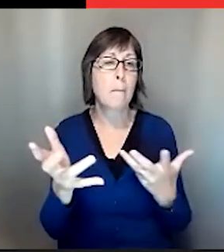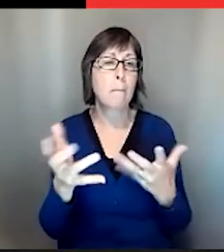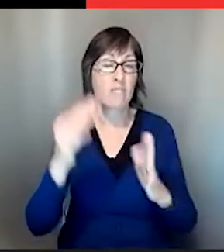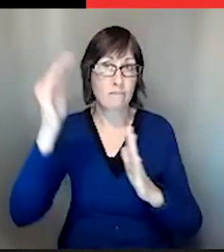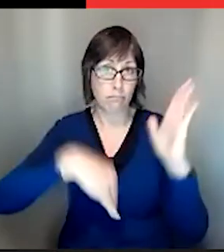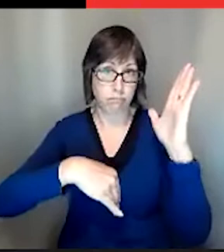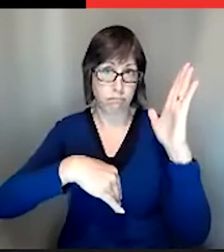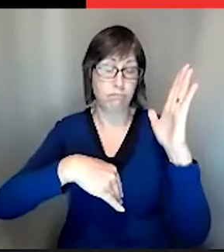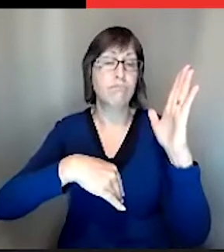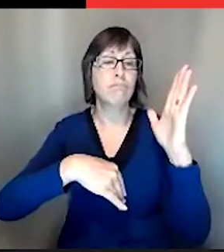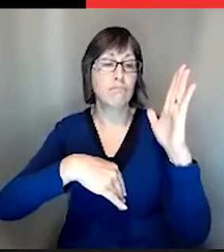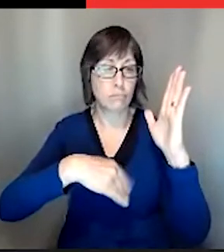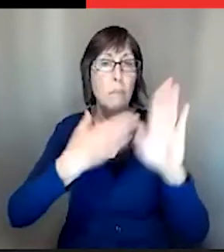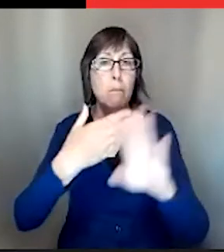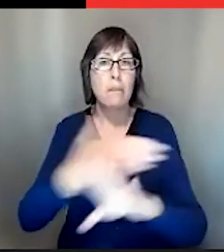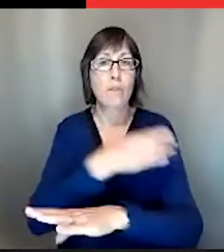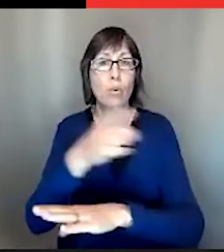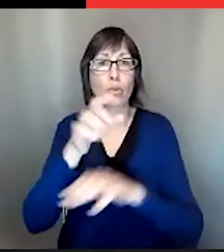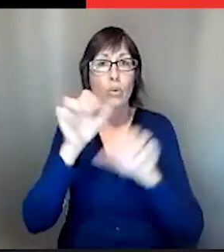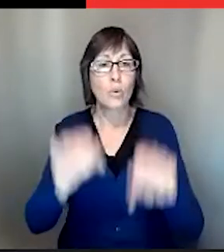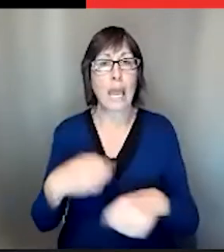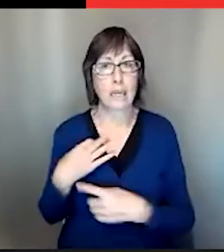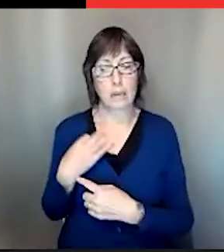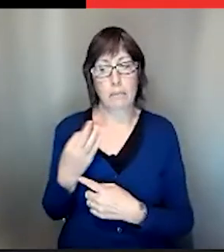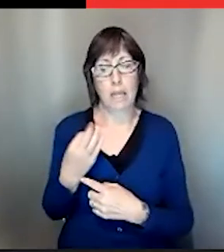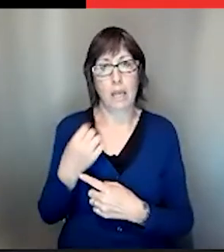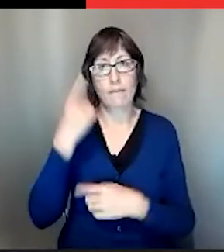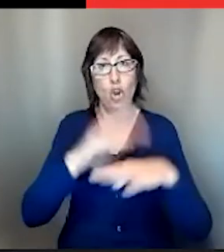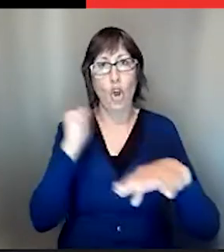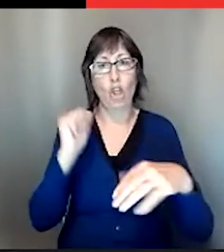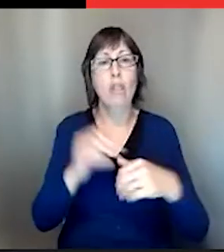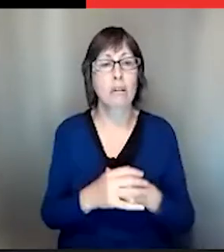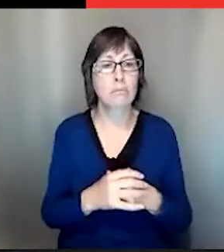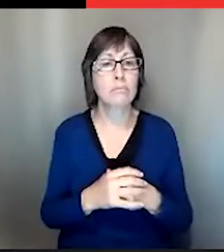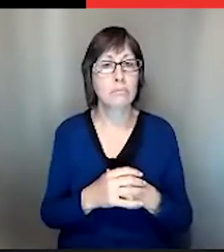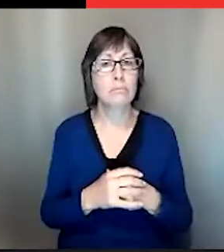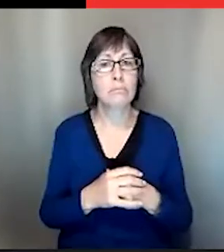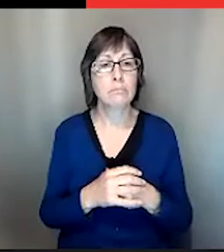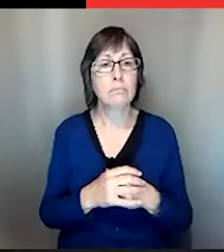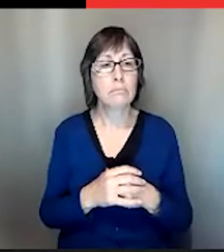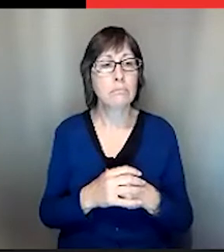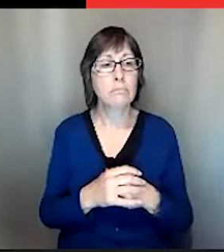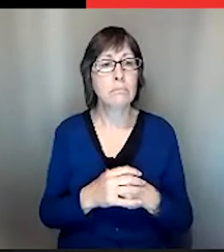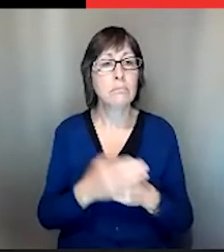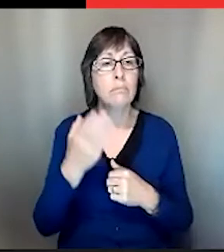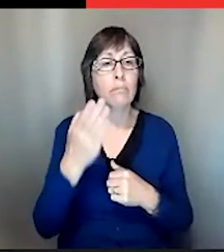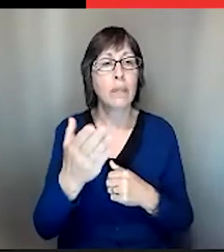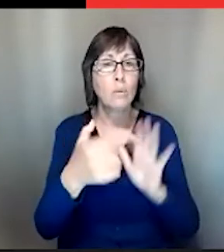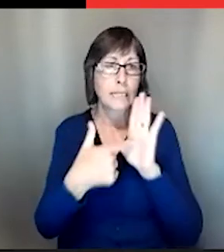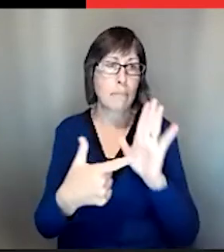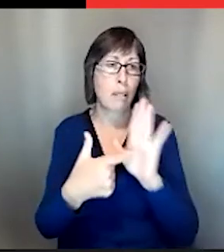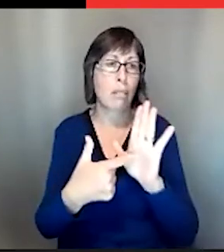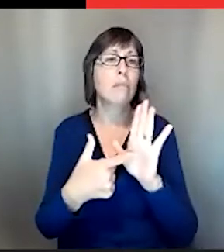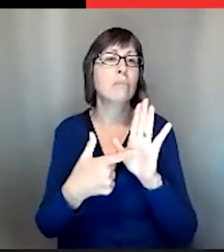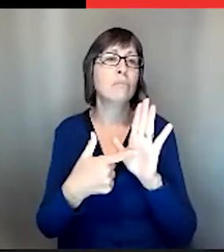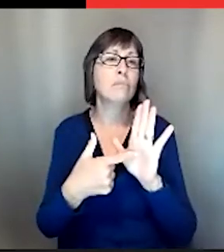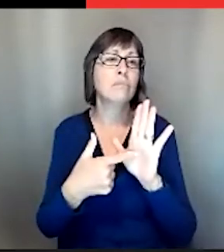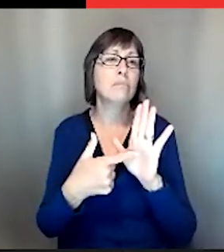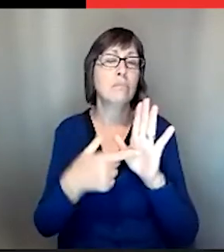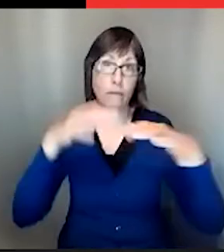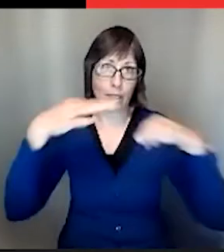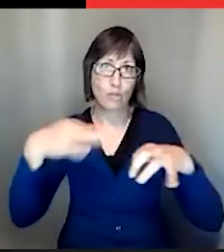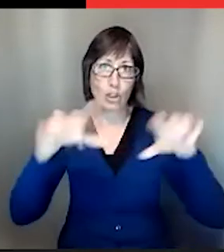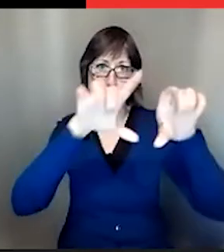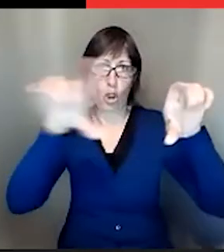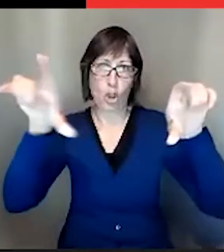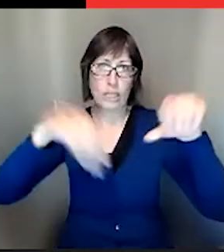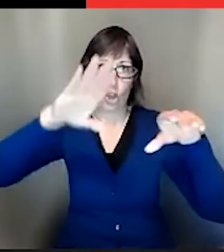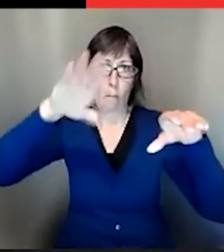profile icon. Again, here is the instruction that I was telling you about, throughout the